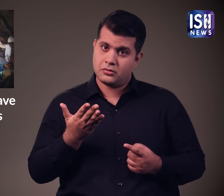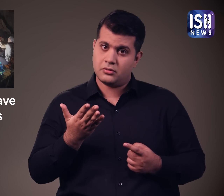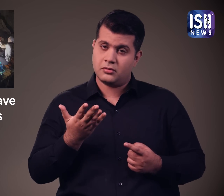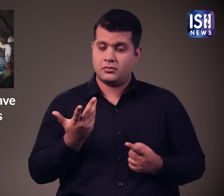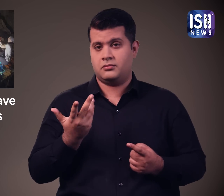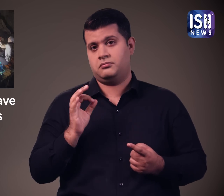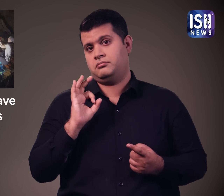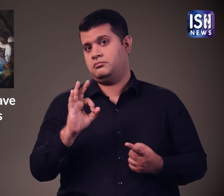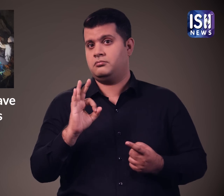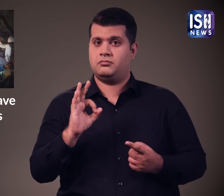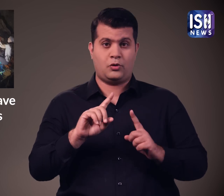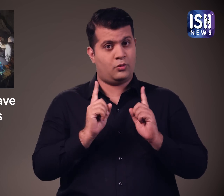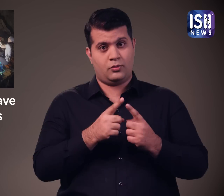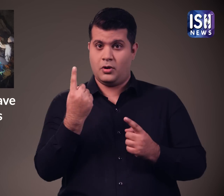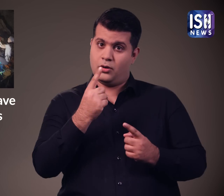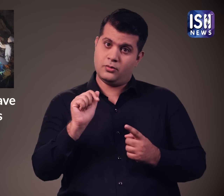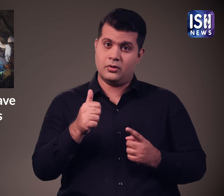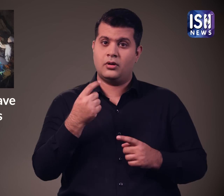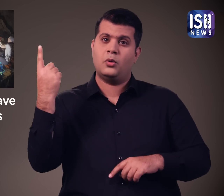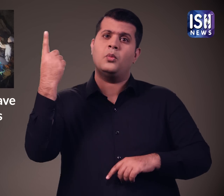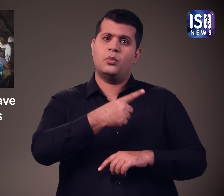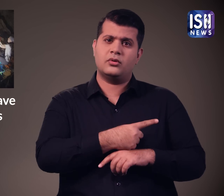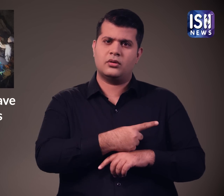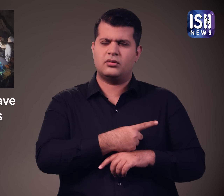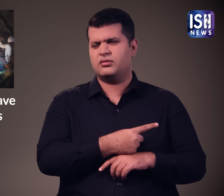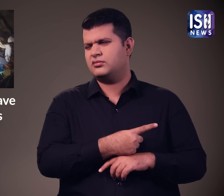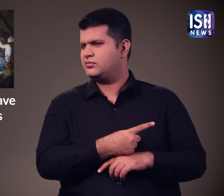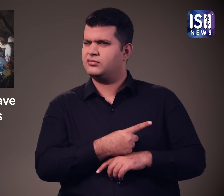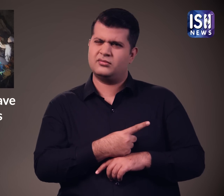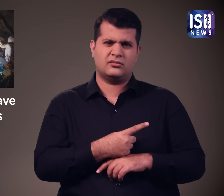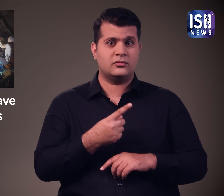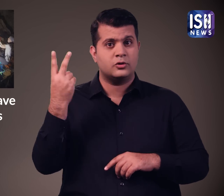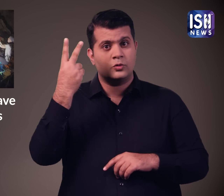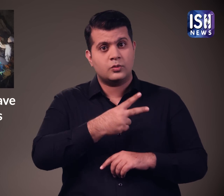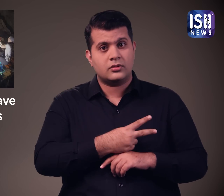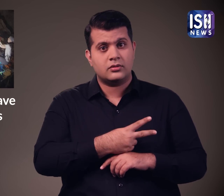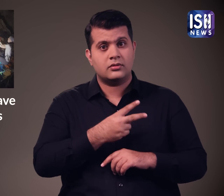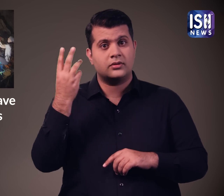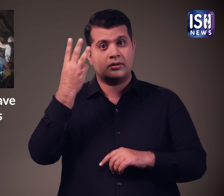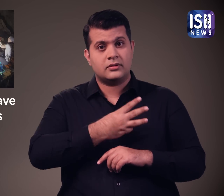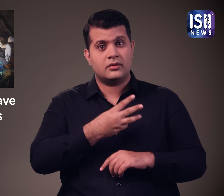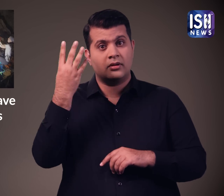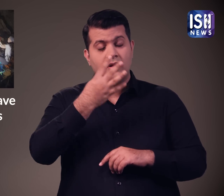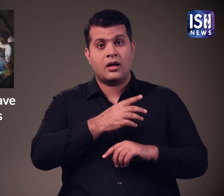Wow great! You can stay alone in a room. Can you stay for a day? 2 days? 3 days?